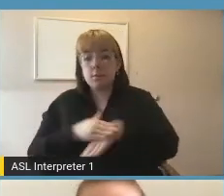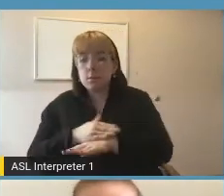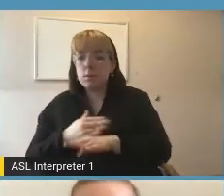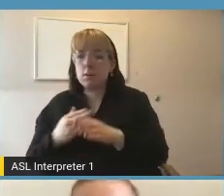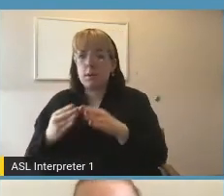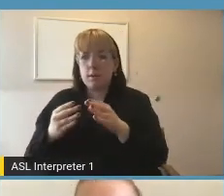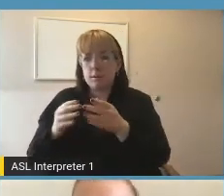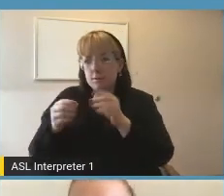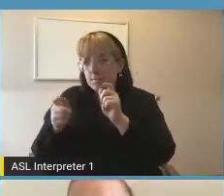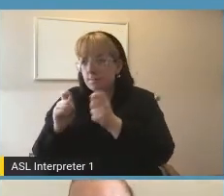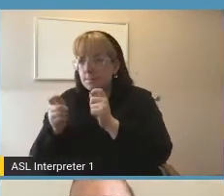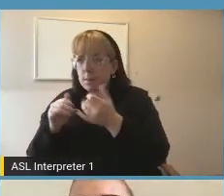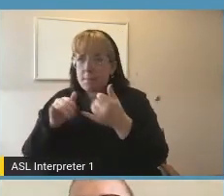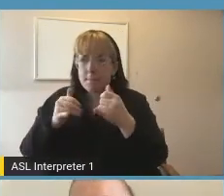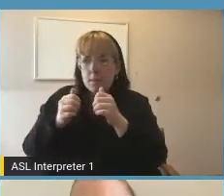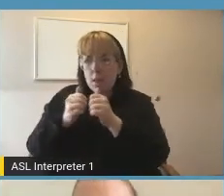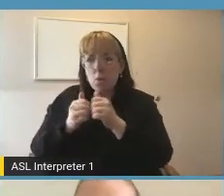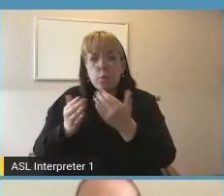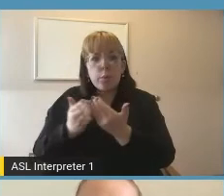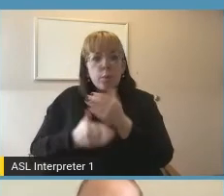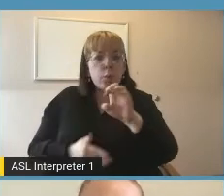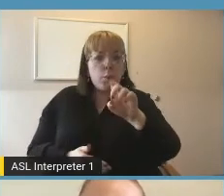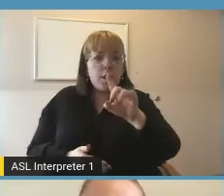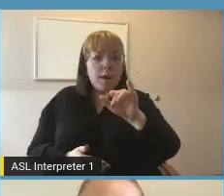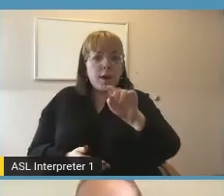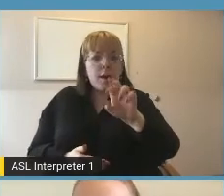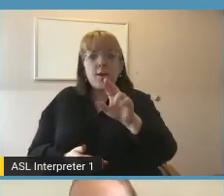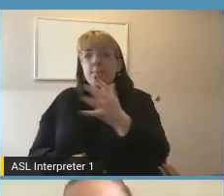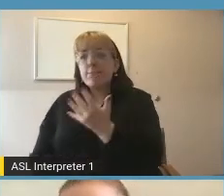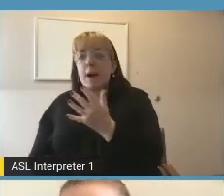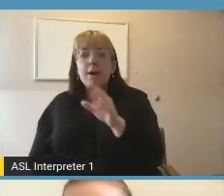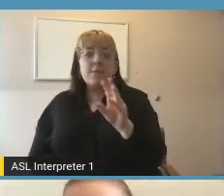playing around and learning the five or six important functions that you use 95 percent